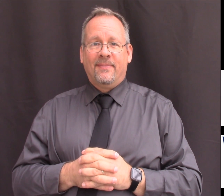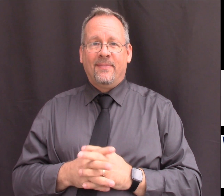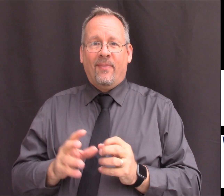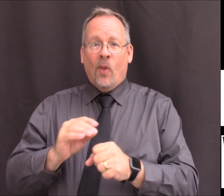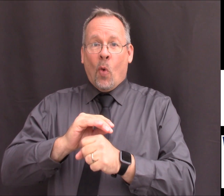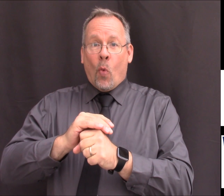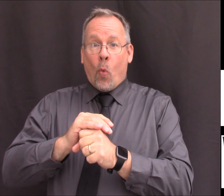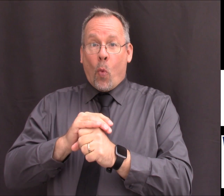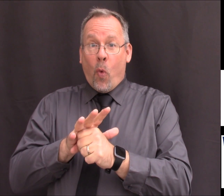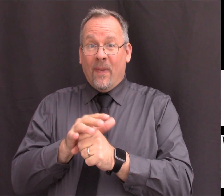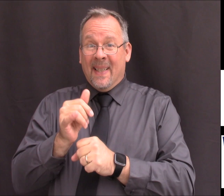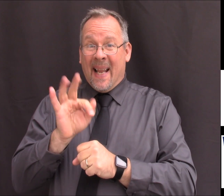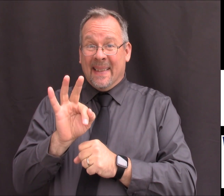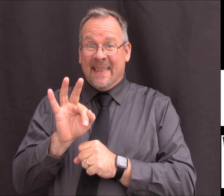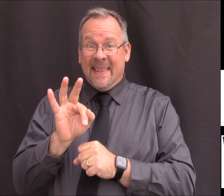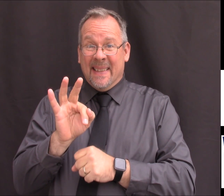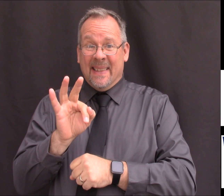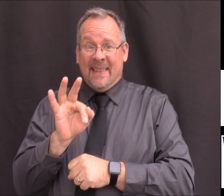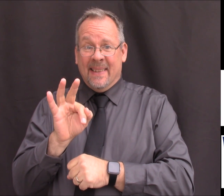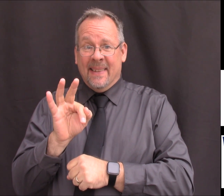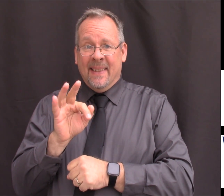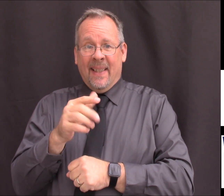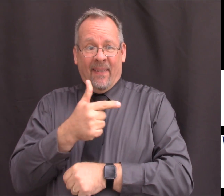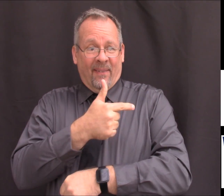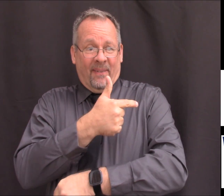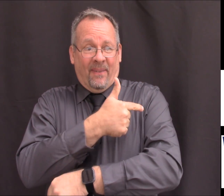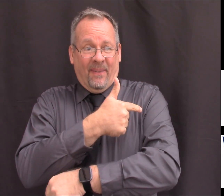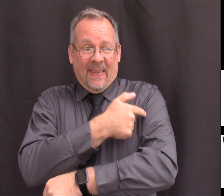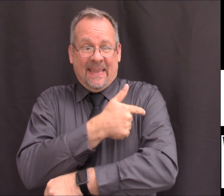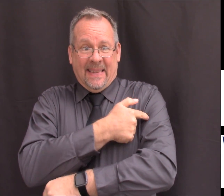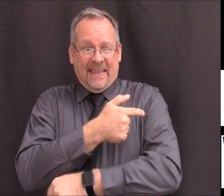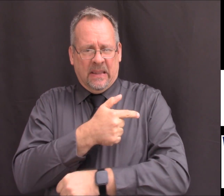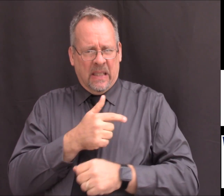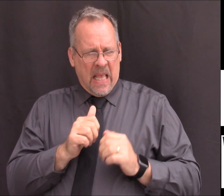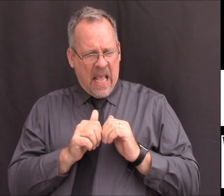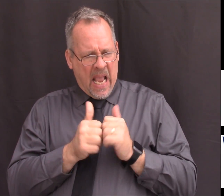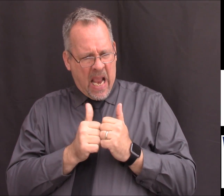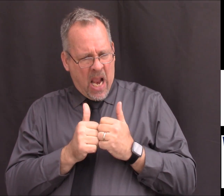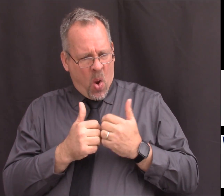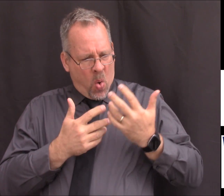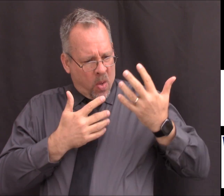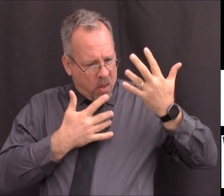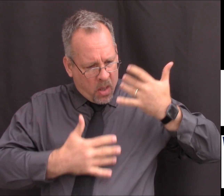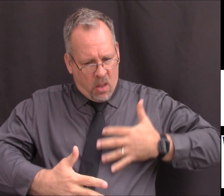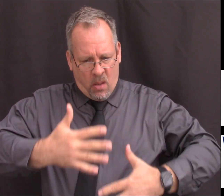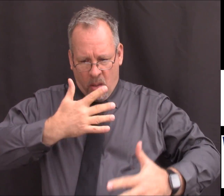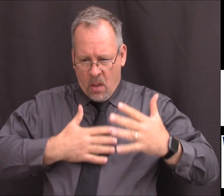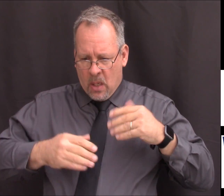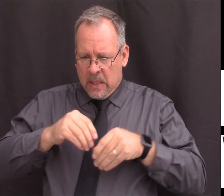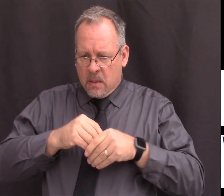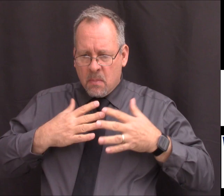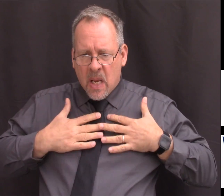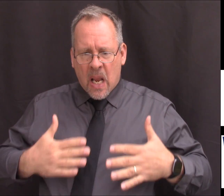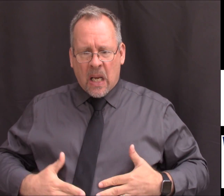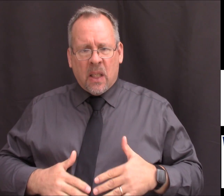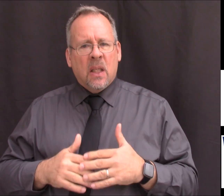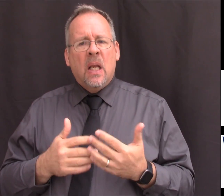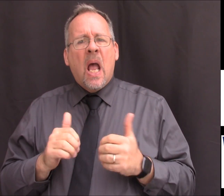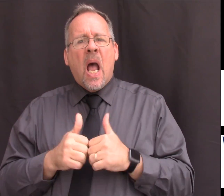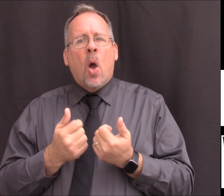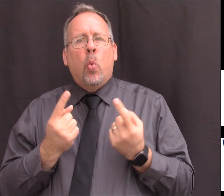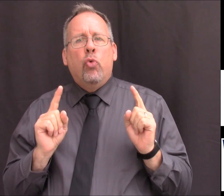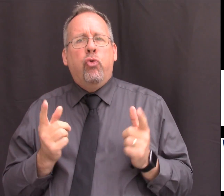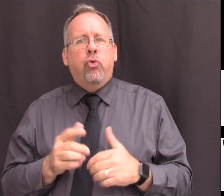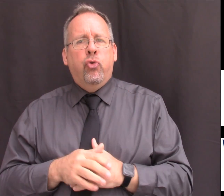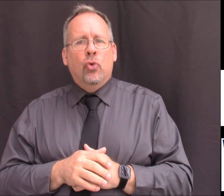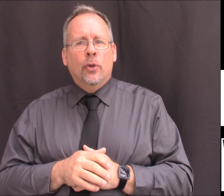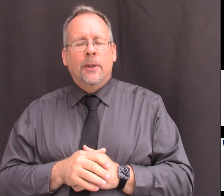How do COVID-19 vaccines work in your body?